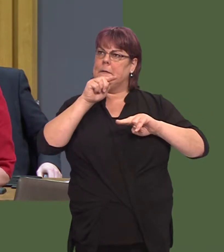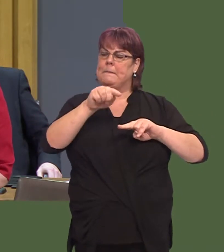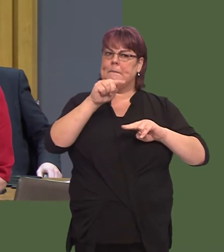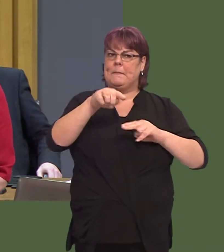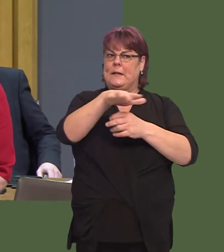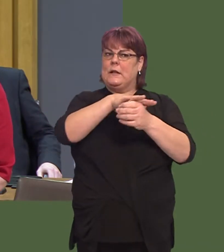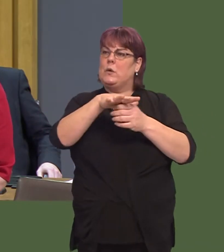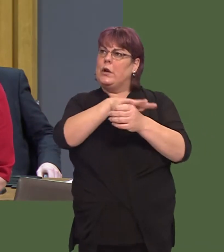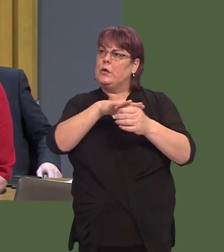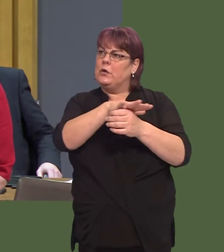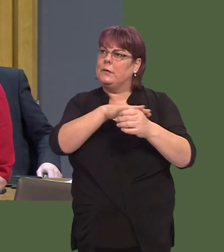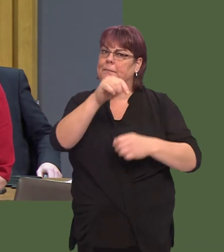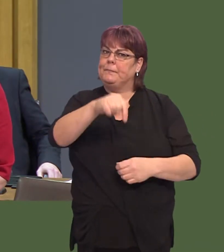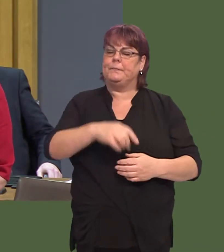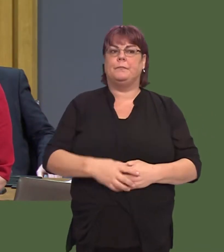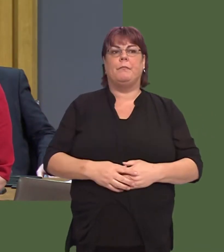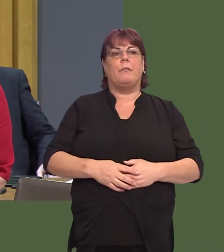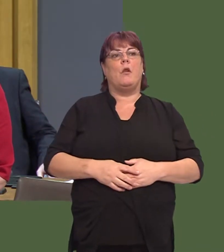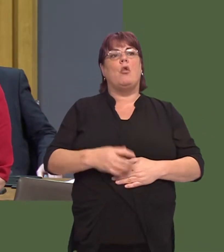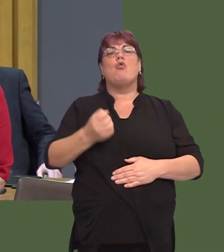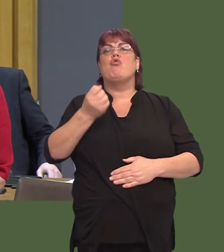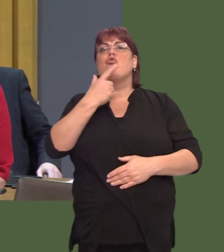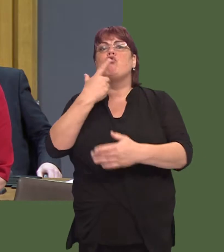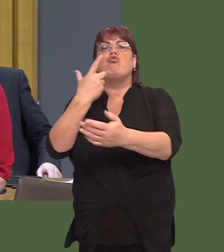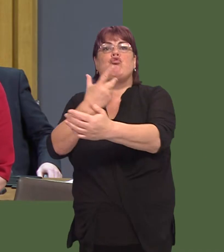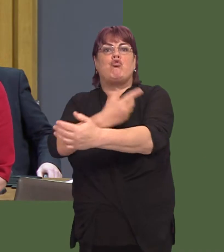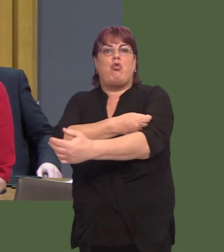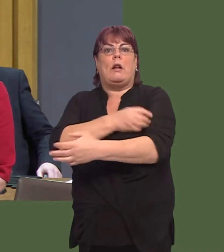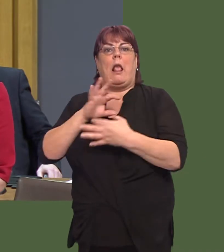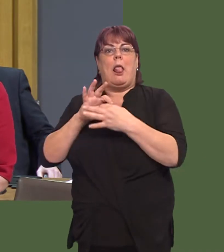We need to reduce drug-related deaths as well as alcohol-related deaths.